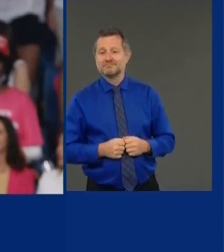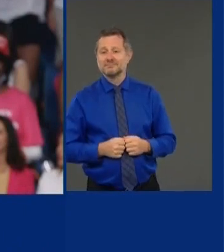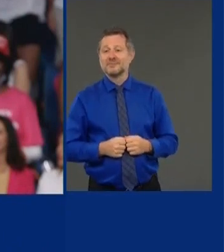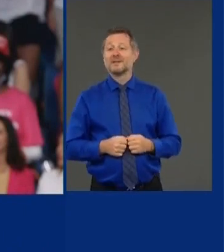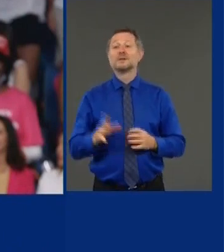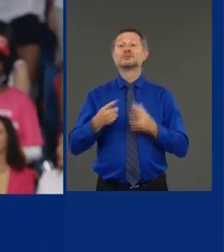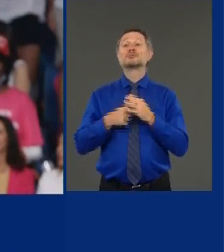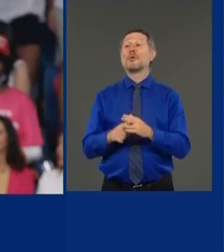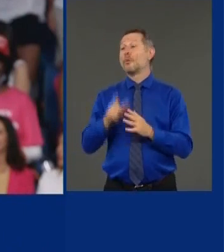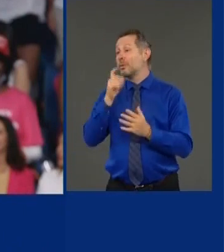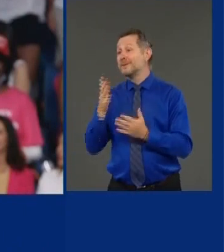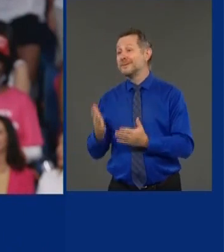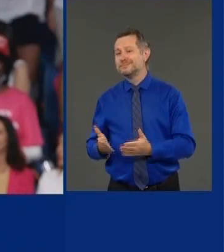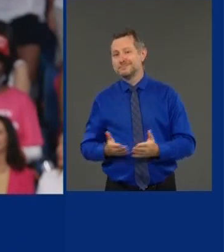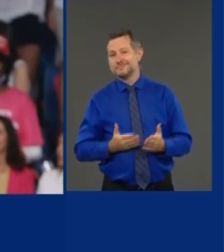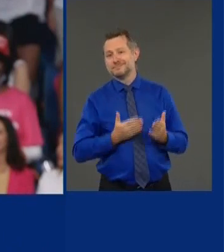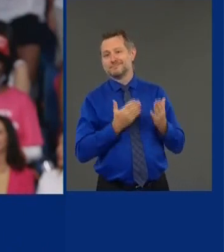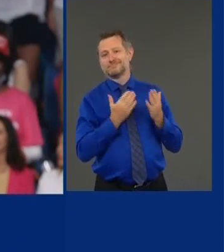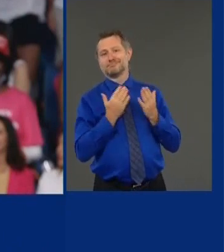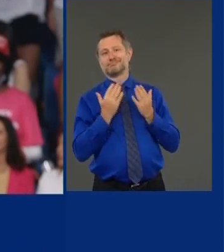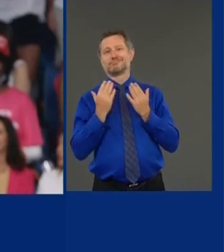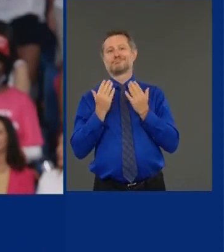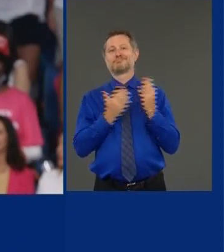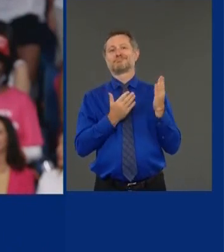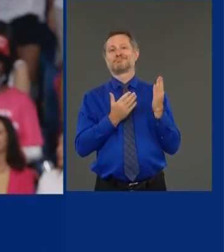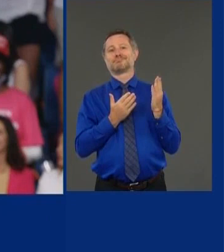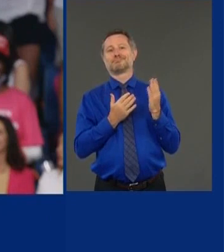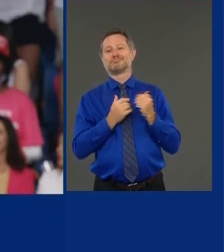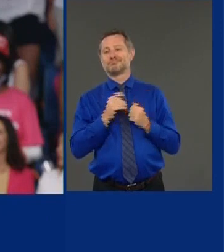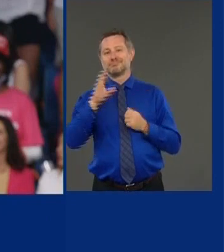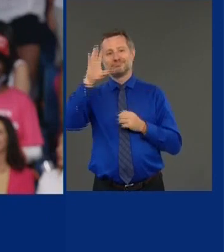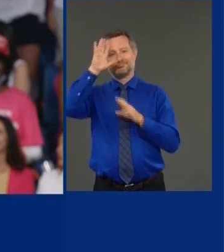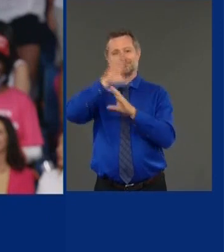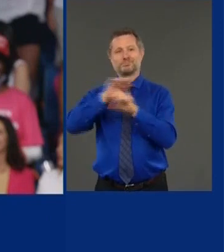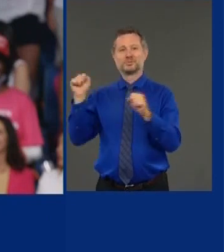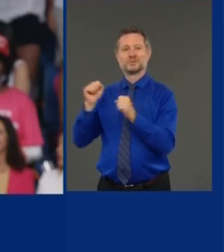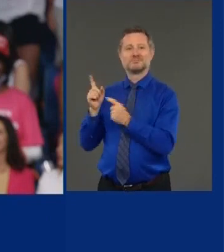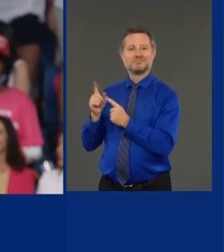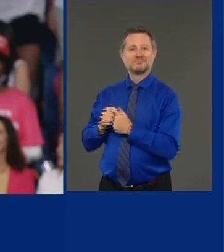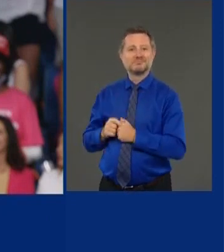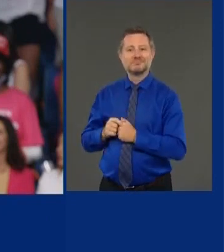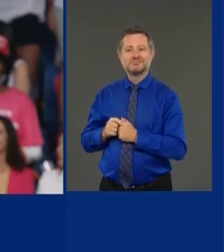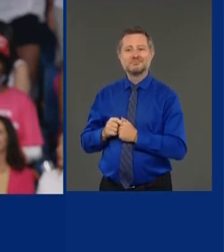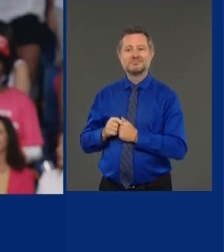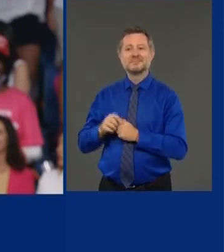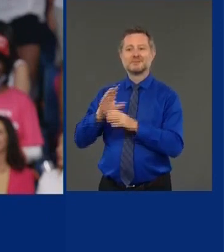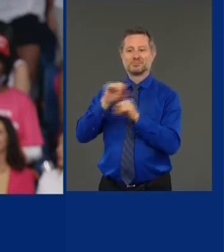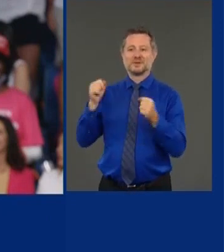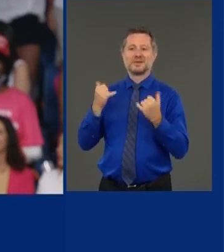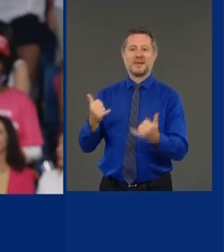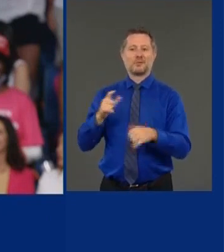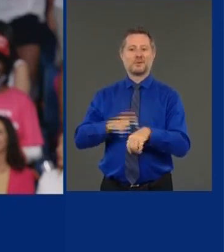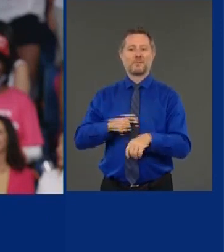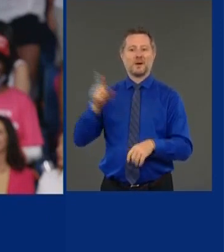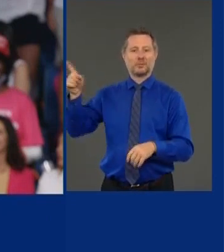START WITH THE TRUTH. TELL THE AMERICAN PEOPLE THE TRUTH.